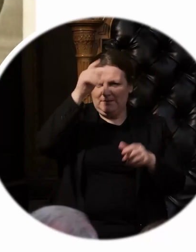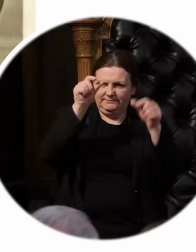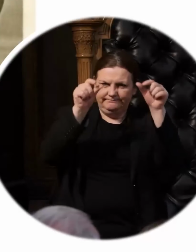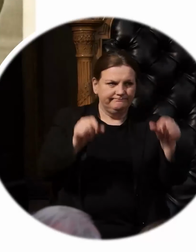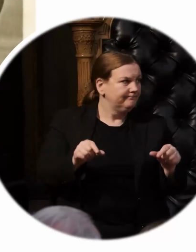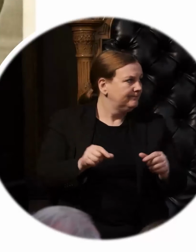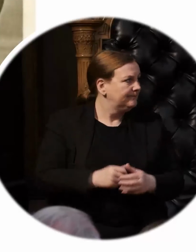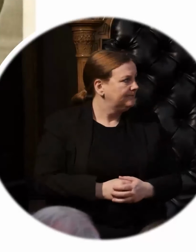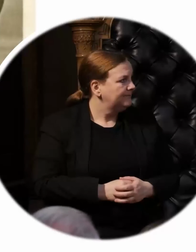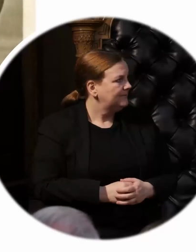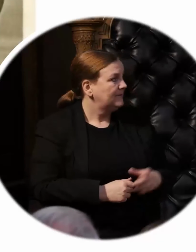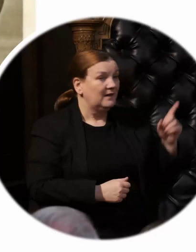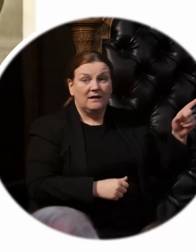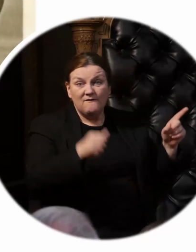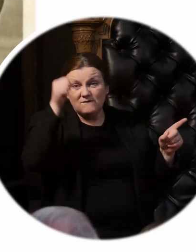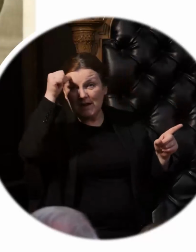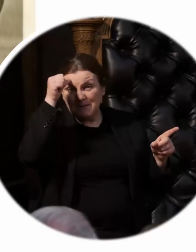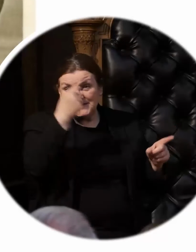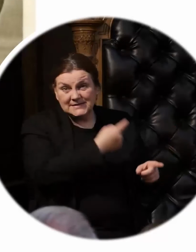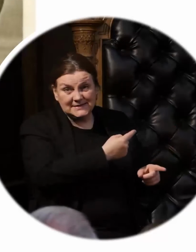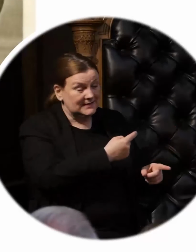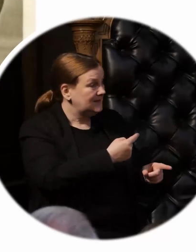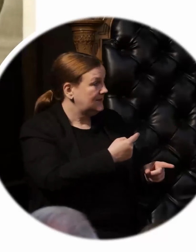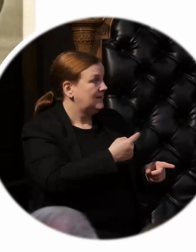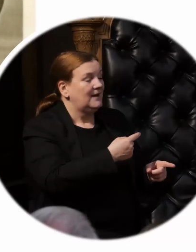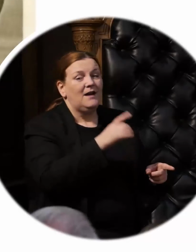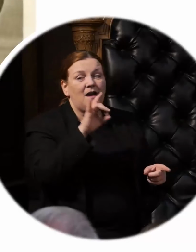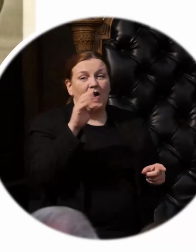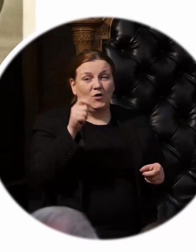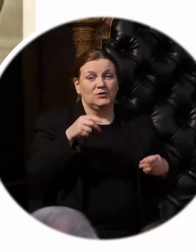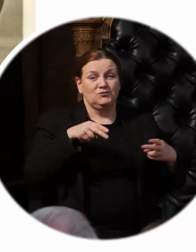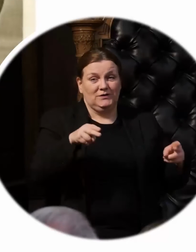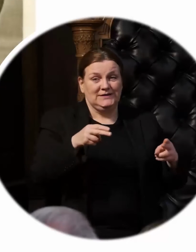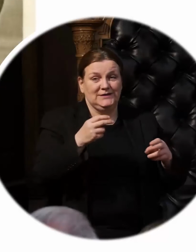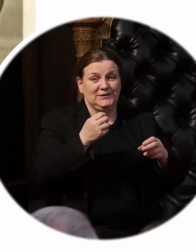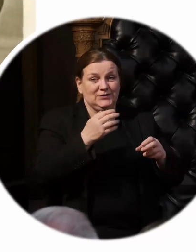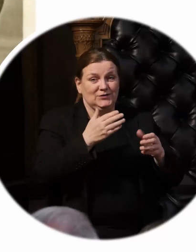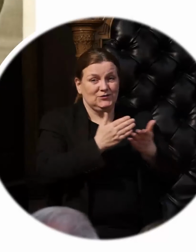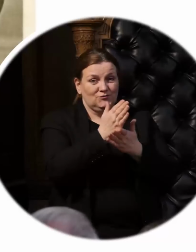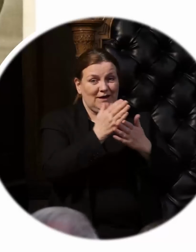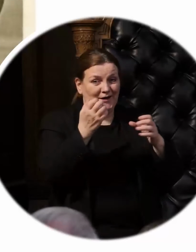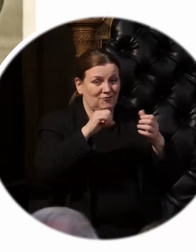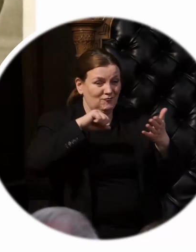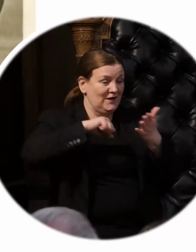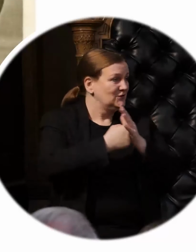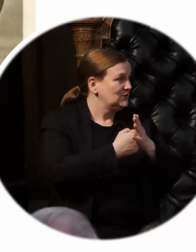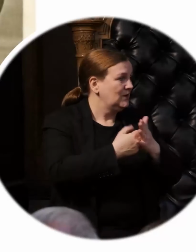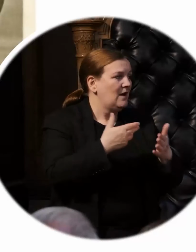This is the famous Harcourt Street train crash, which was in 1900.